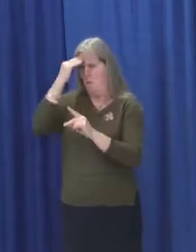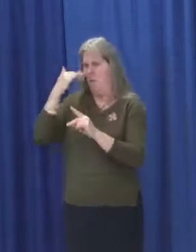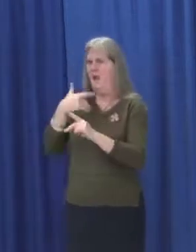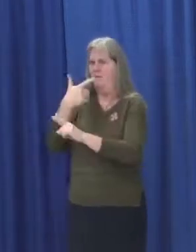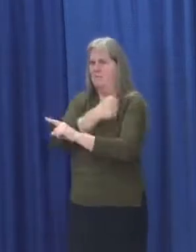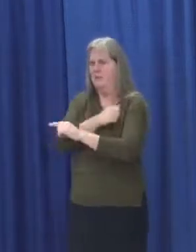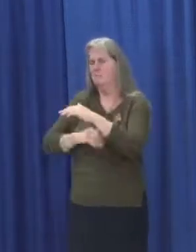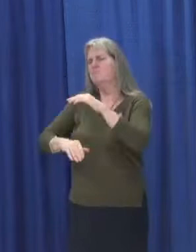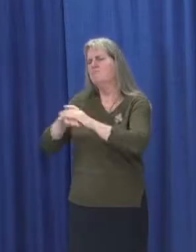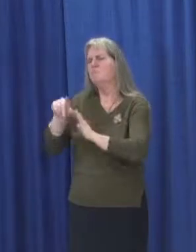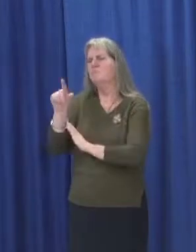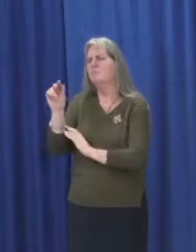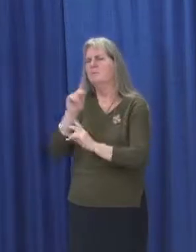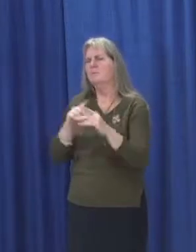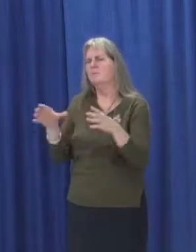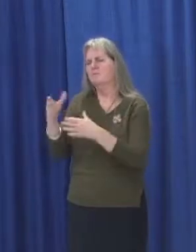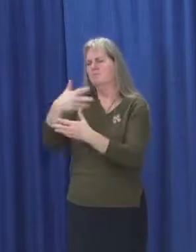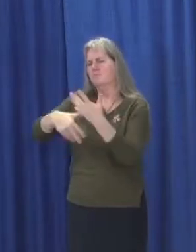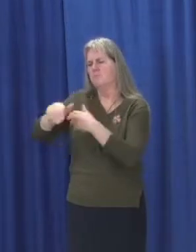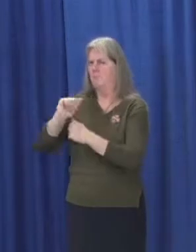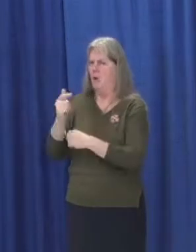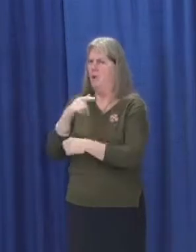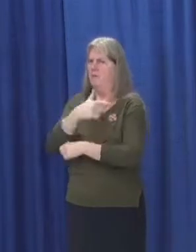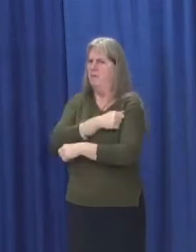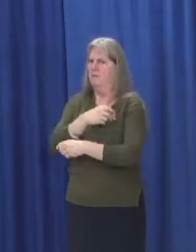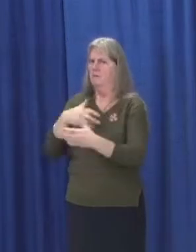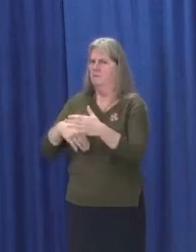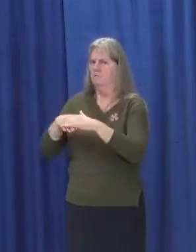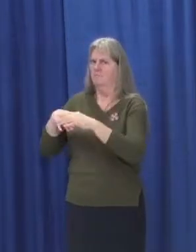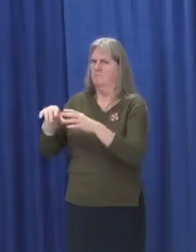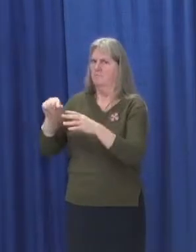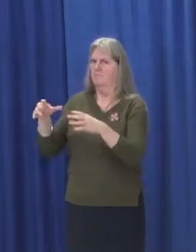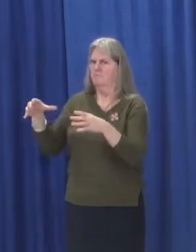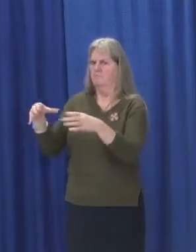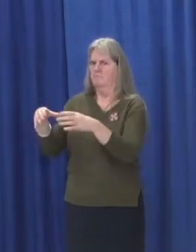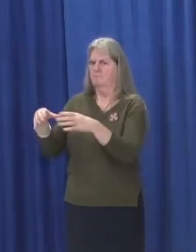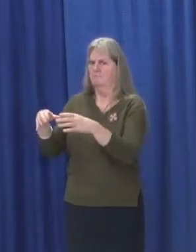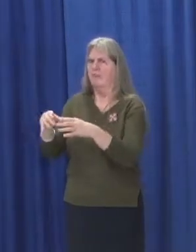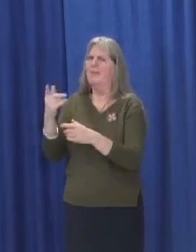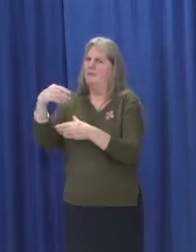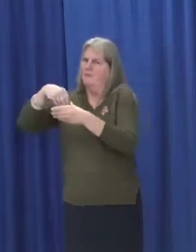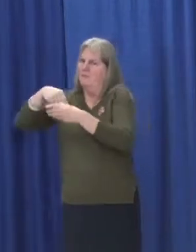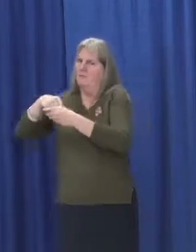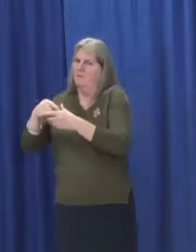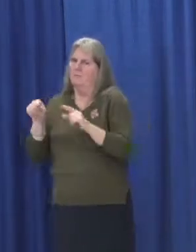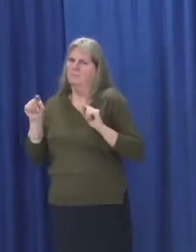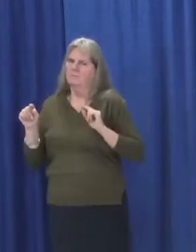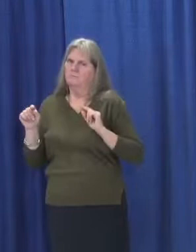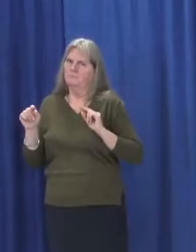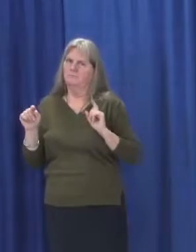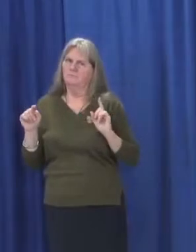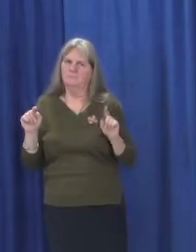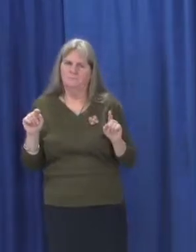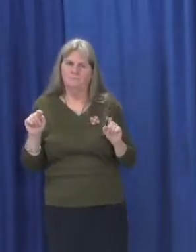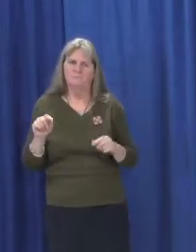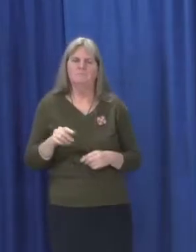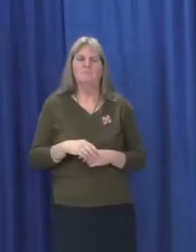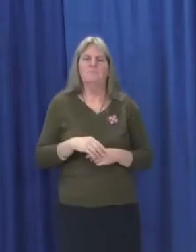groups no more than 20 people all vaccinated. This is for indoor gatherings.